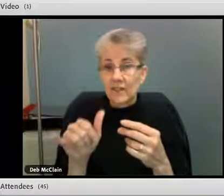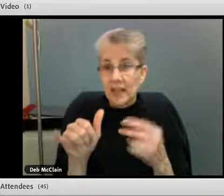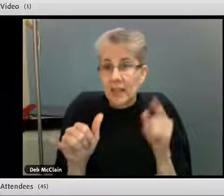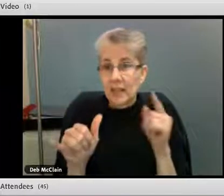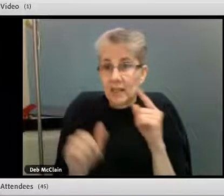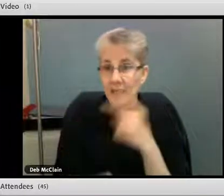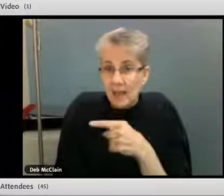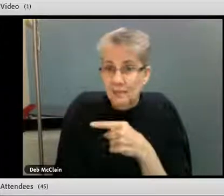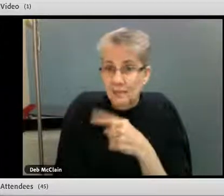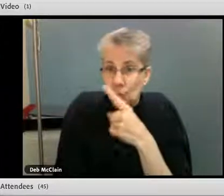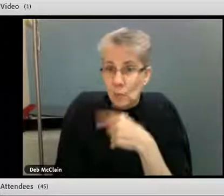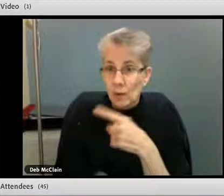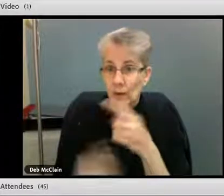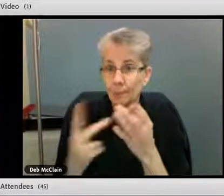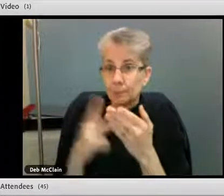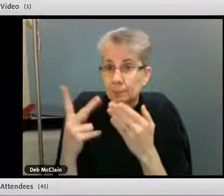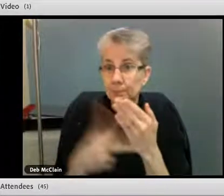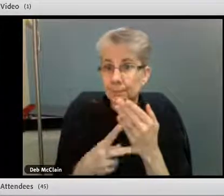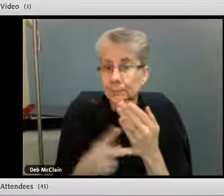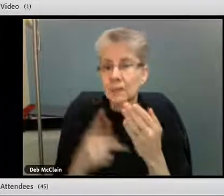I'll say it every way we can today.